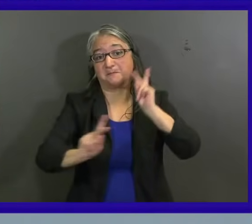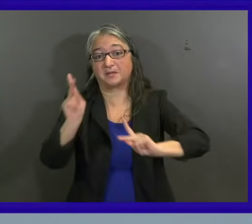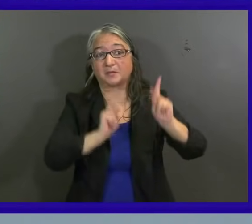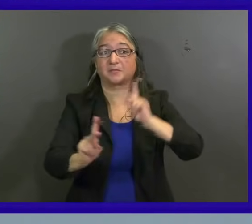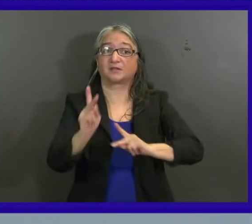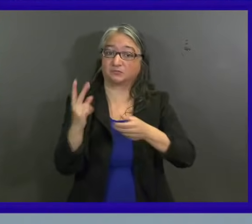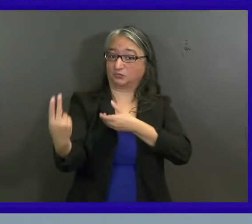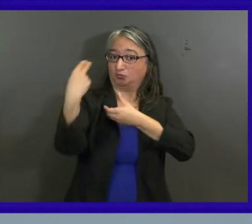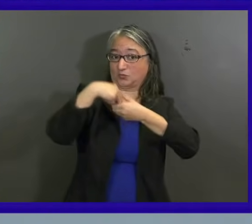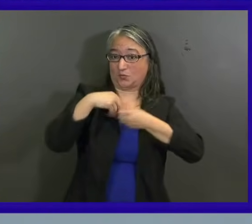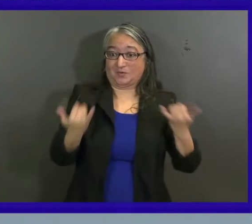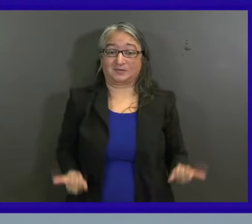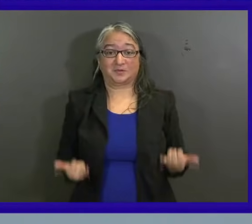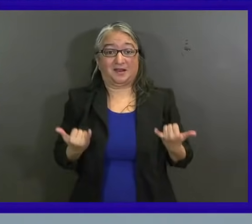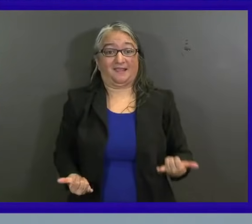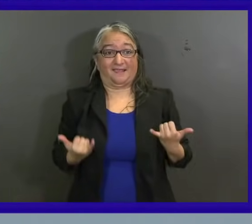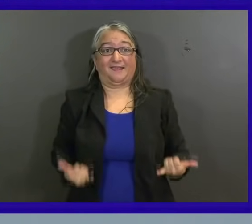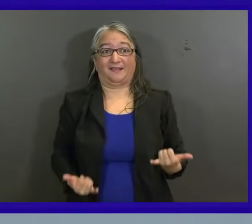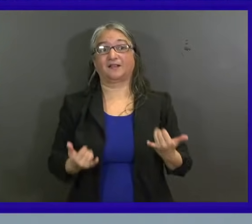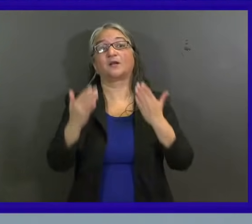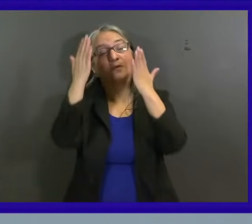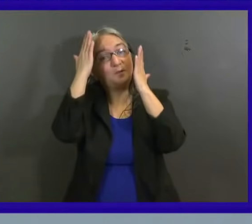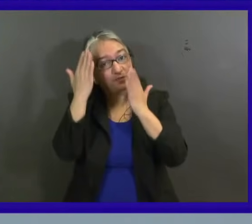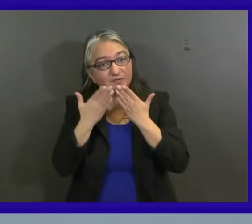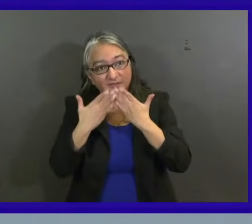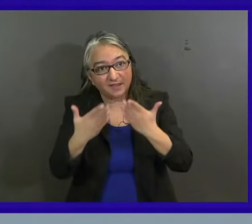for this discussion thank you stay safe and be well